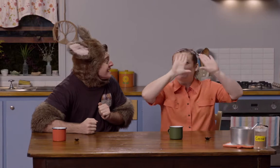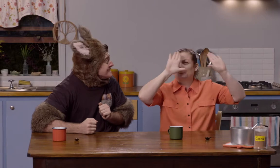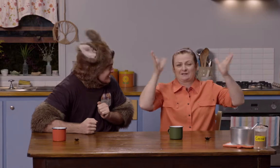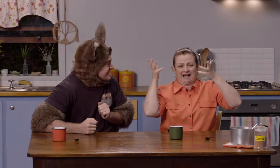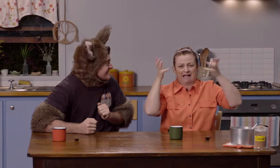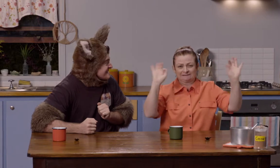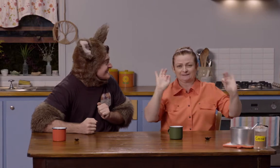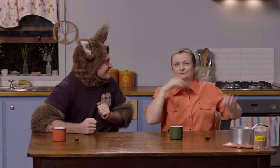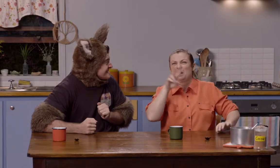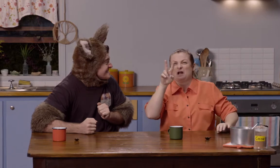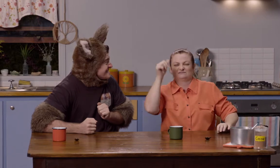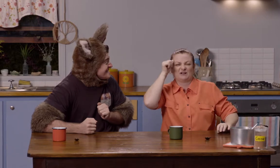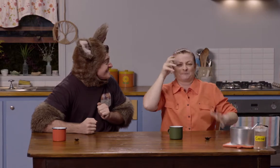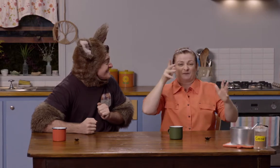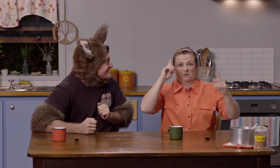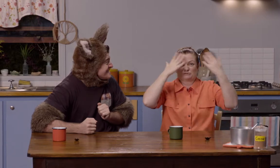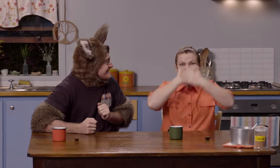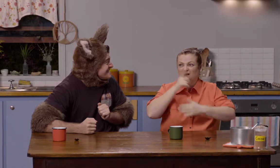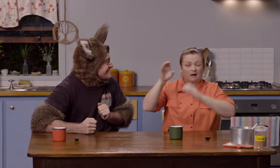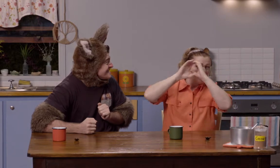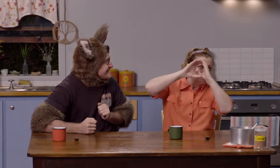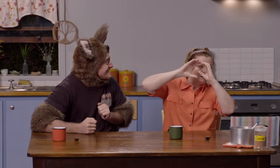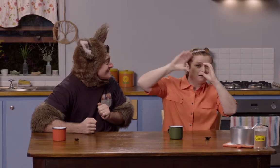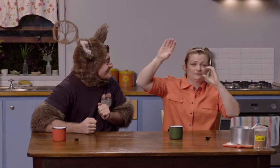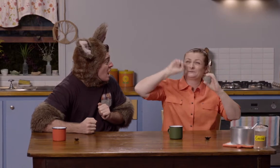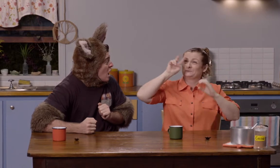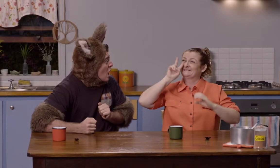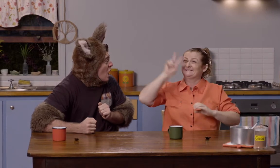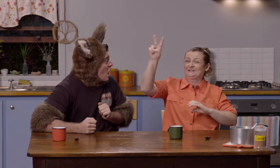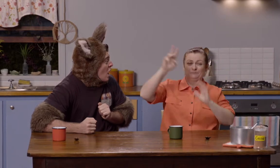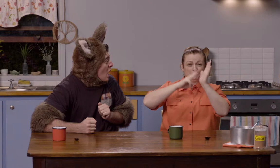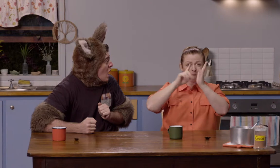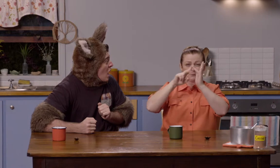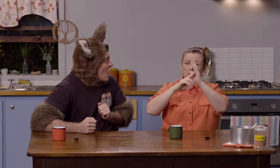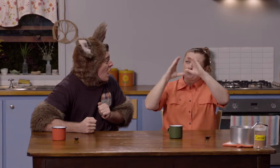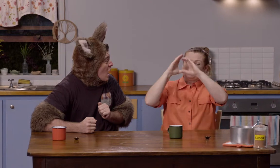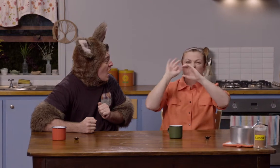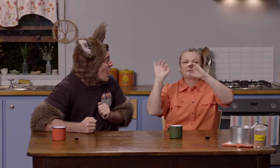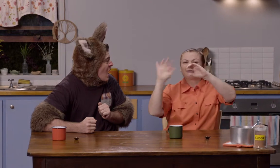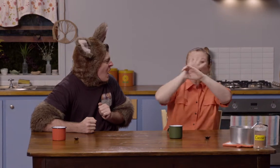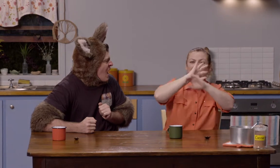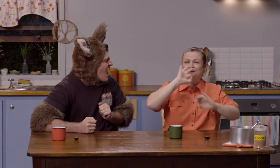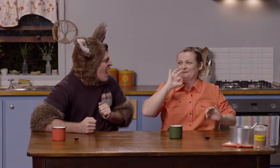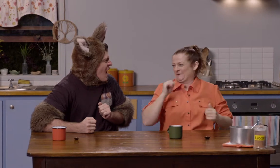There are no clouds, so it's a nice, clear sky. And I know we're going to get to see the moon through the telescope.